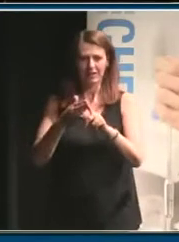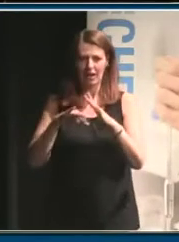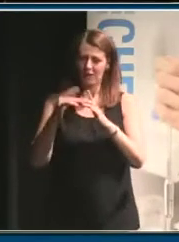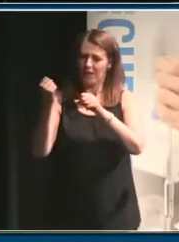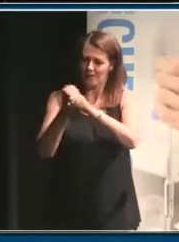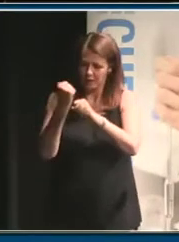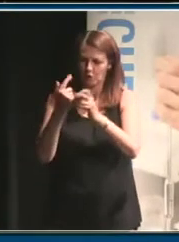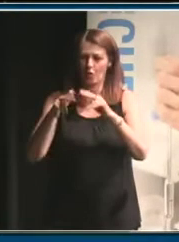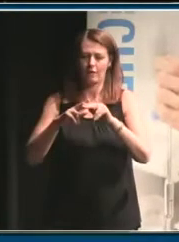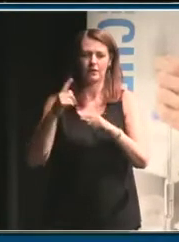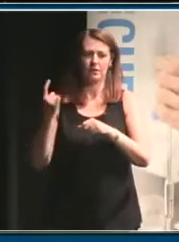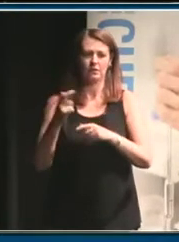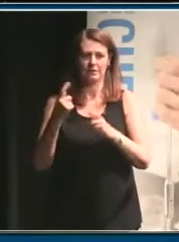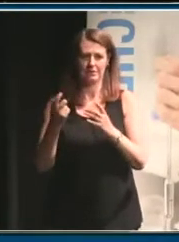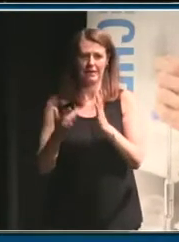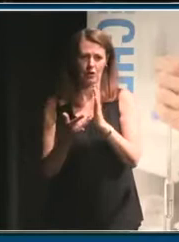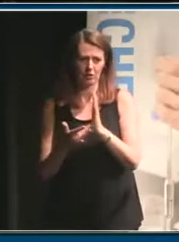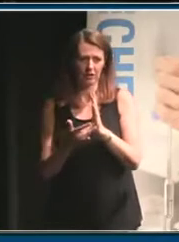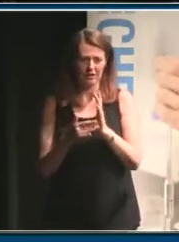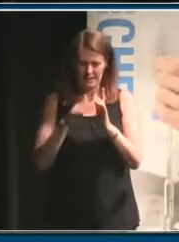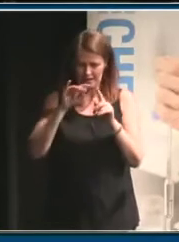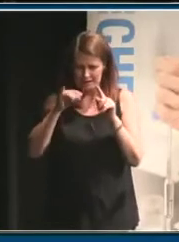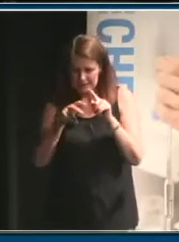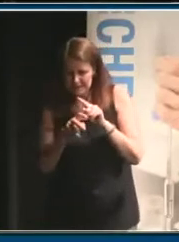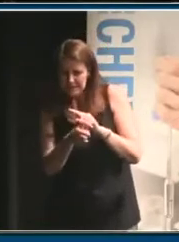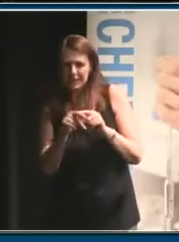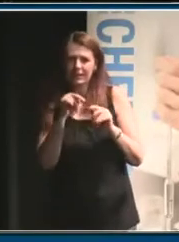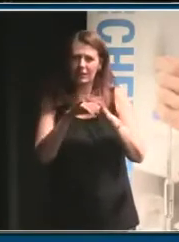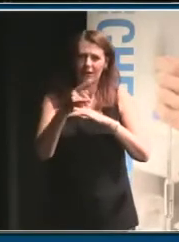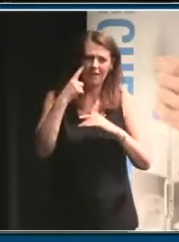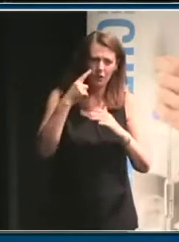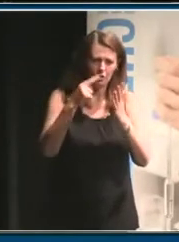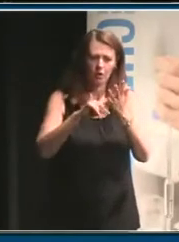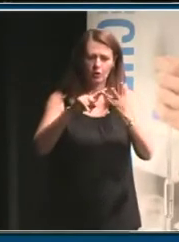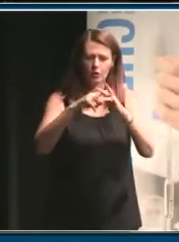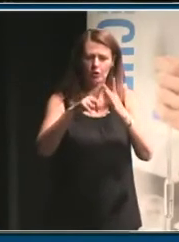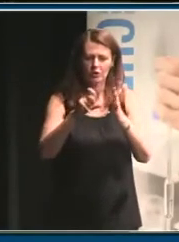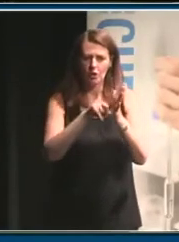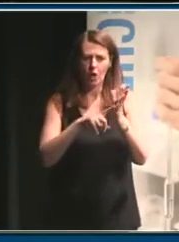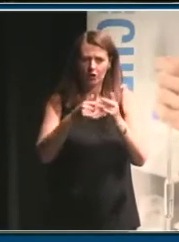technologies. In tapping into the vast knowledge of toxicology and environmental health sciences